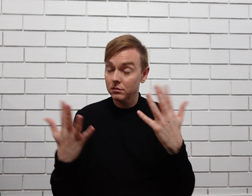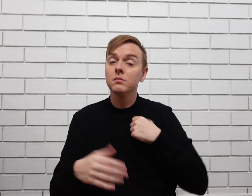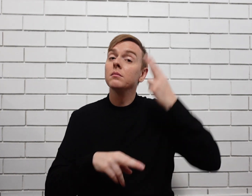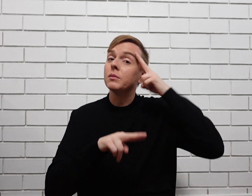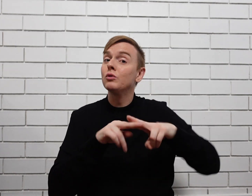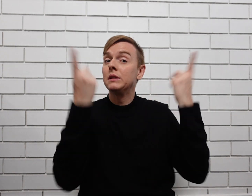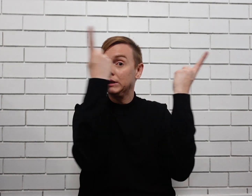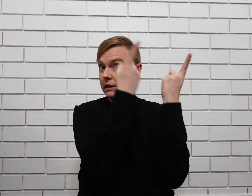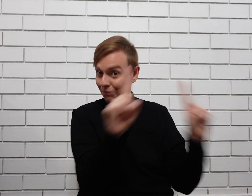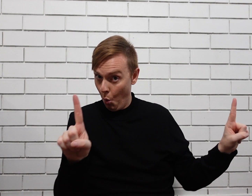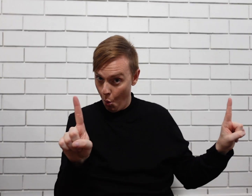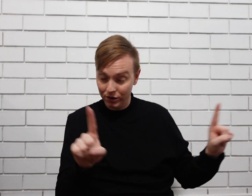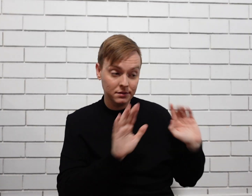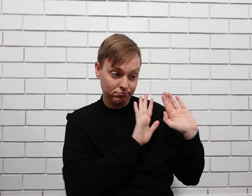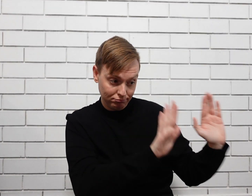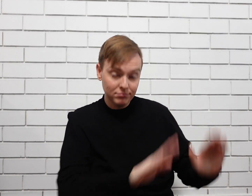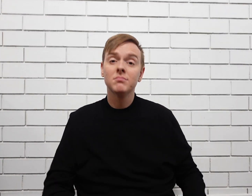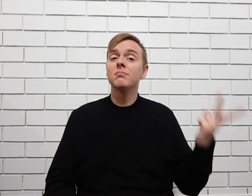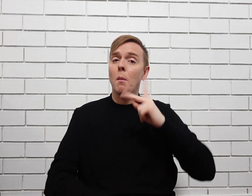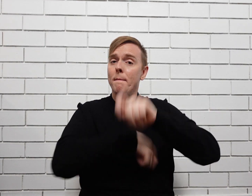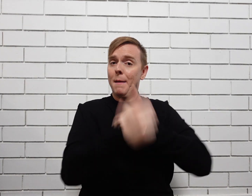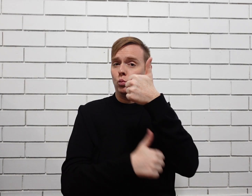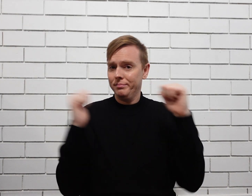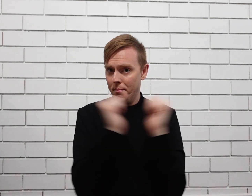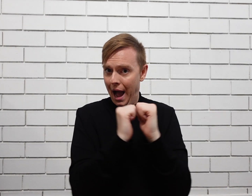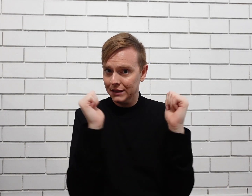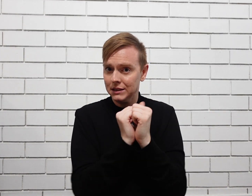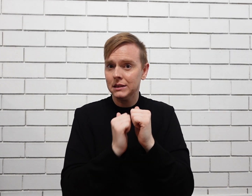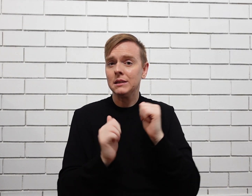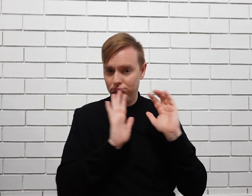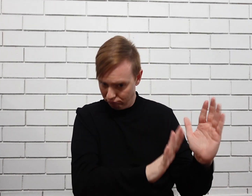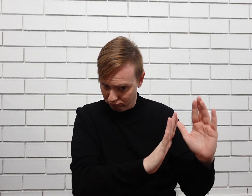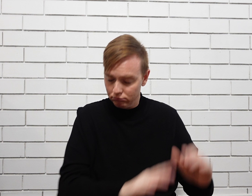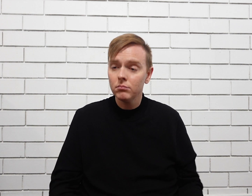My parents got divorced and became good mates.